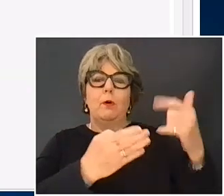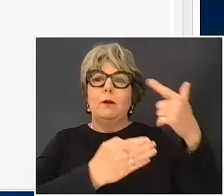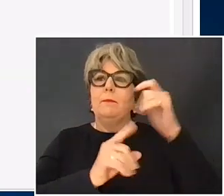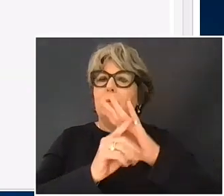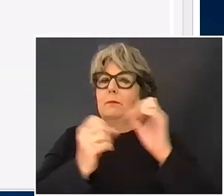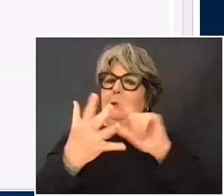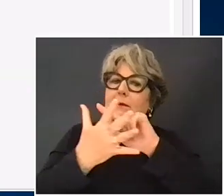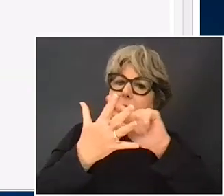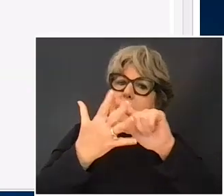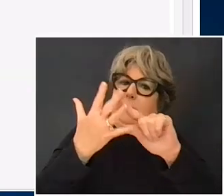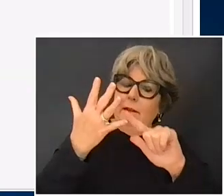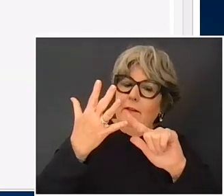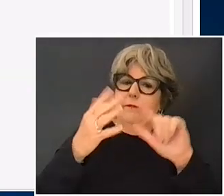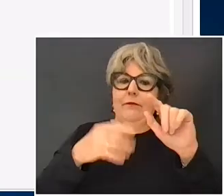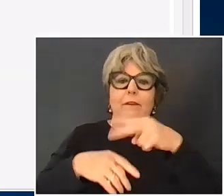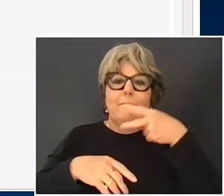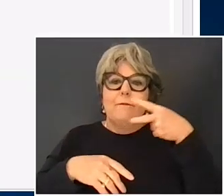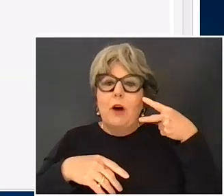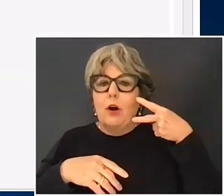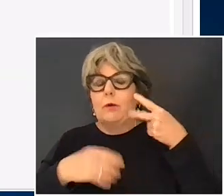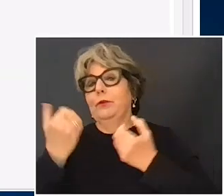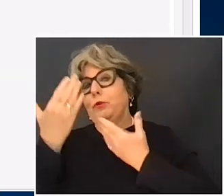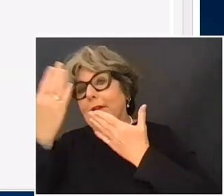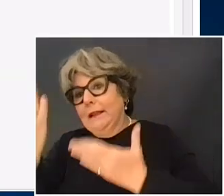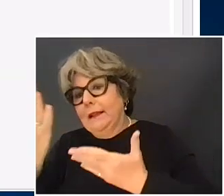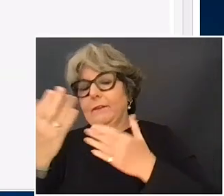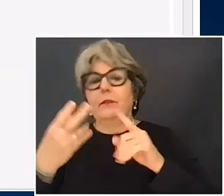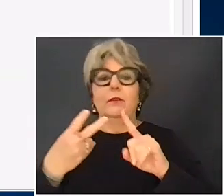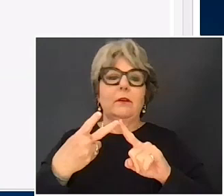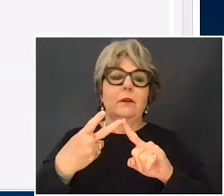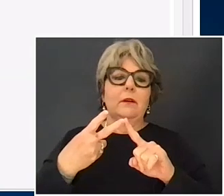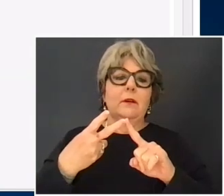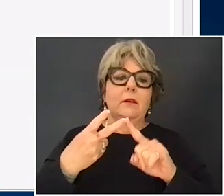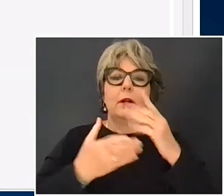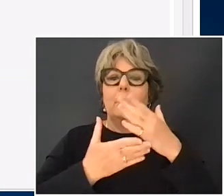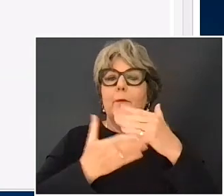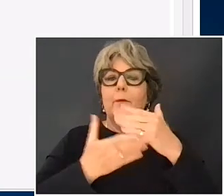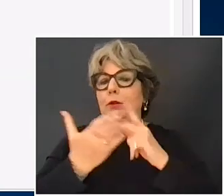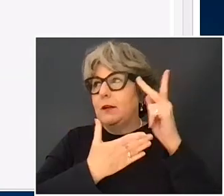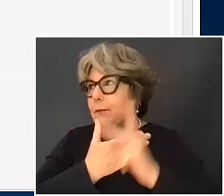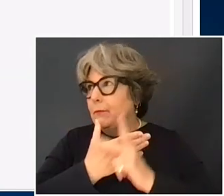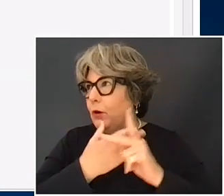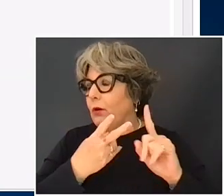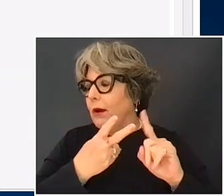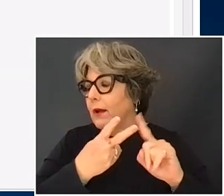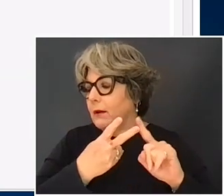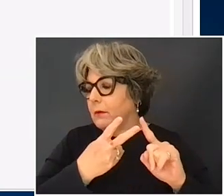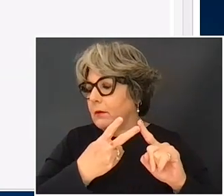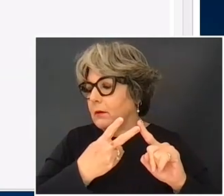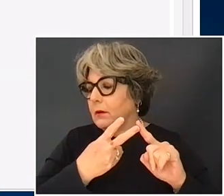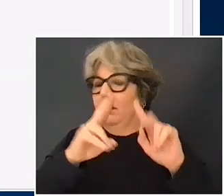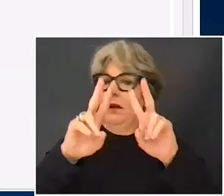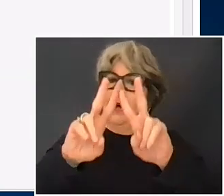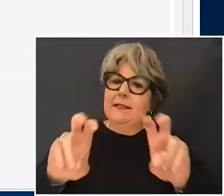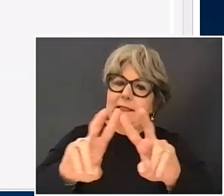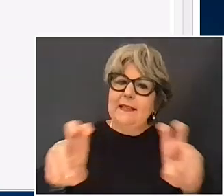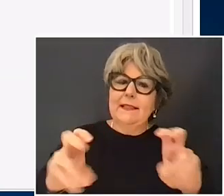right? Like to deliver a portion of the program assessing- like I'm just trying to figure out how an institution and an